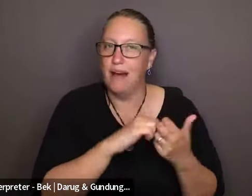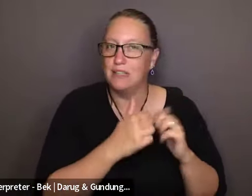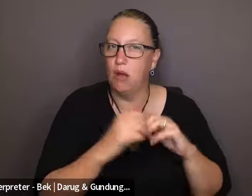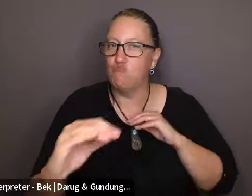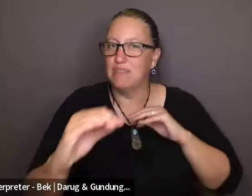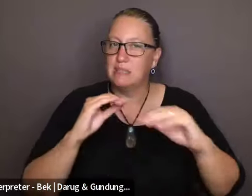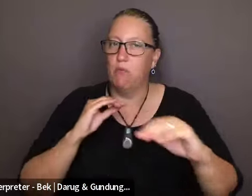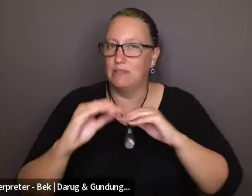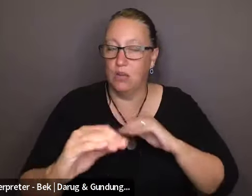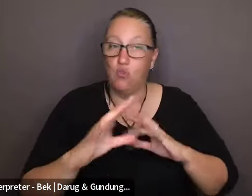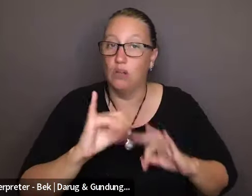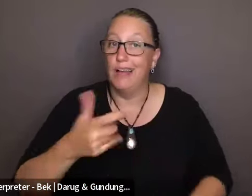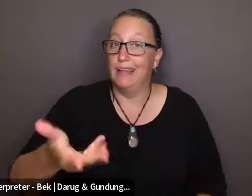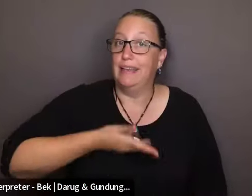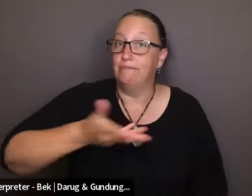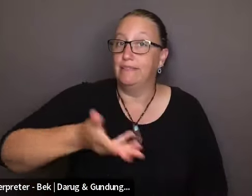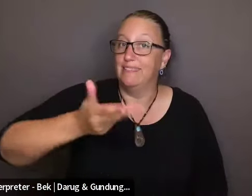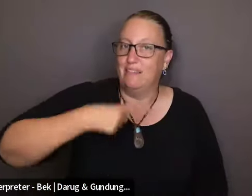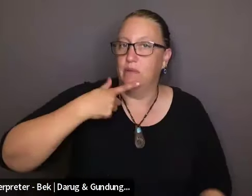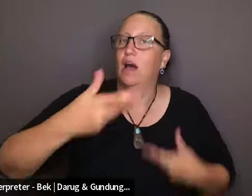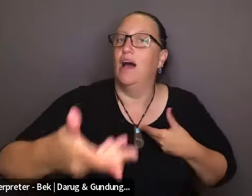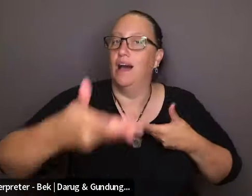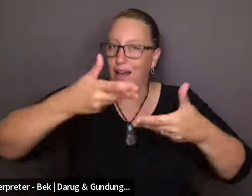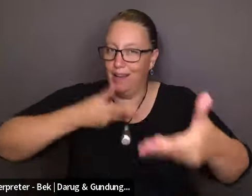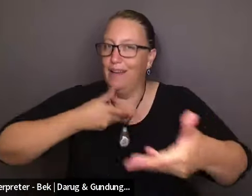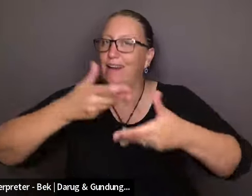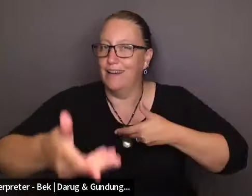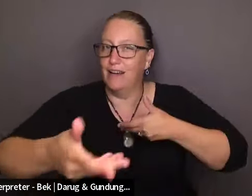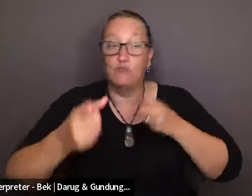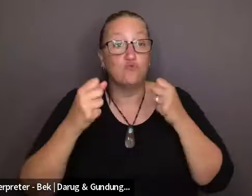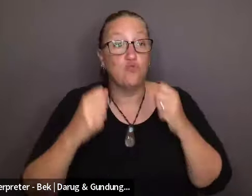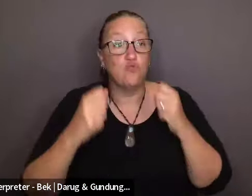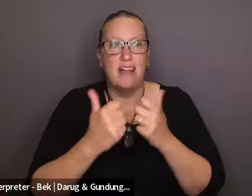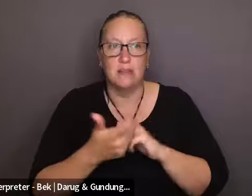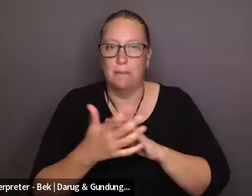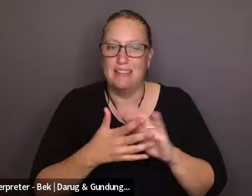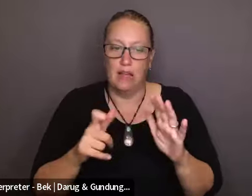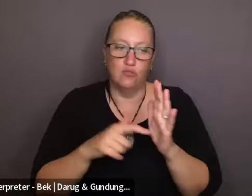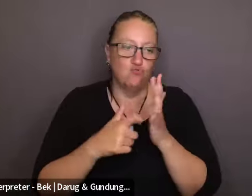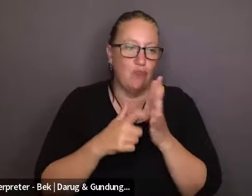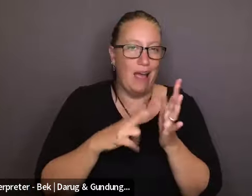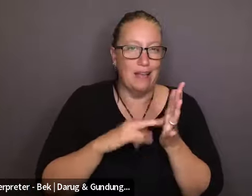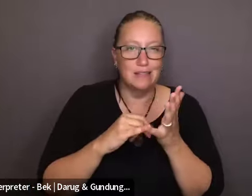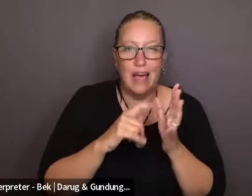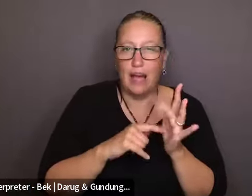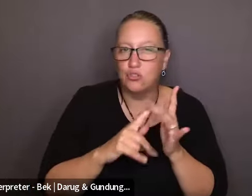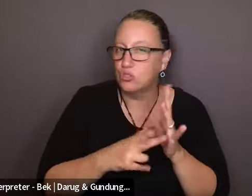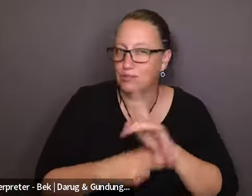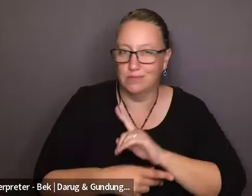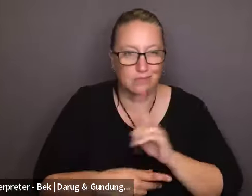reciprocity - I for some reason can't say that word - reciprocity, that's it, in research partnerships and this